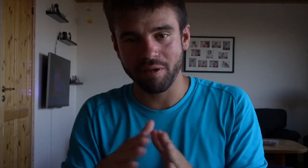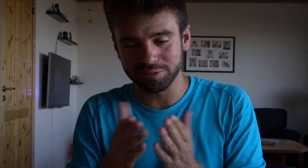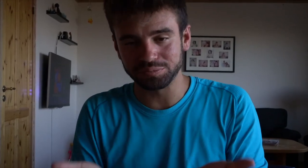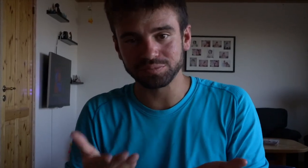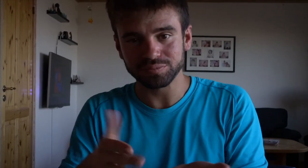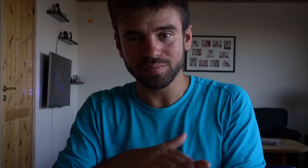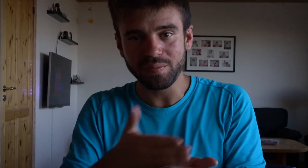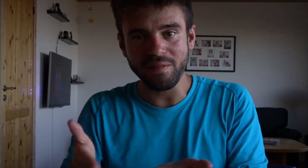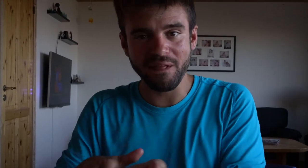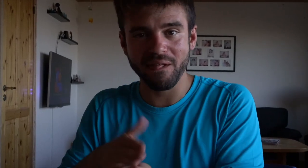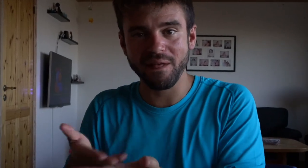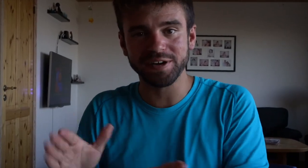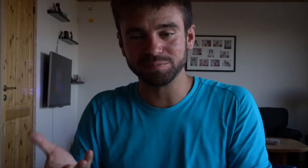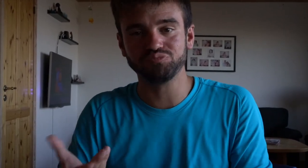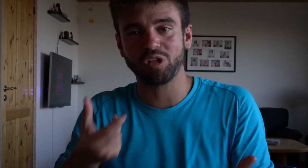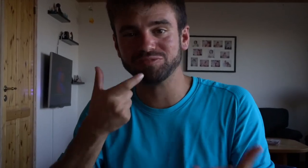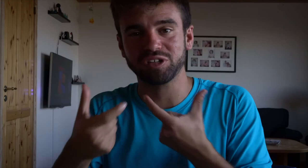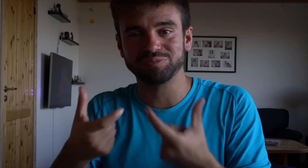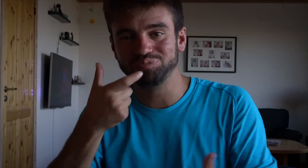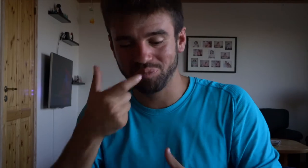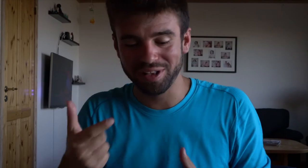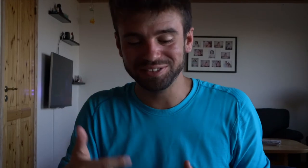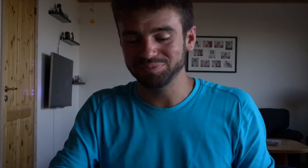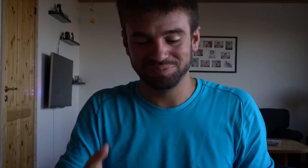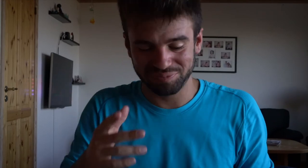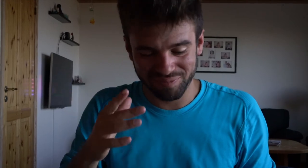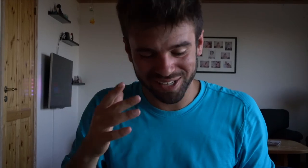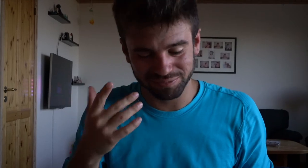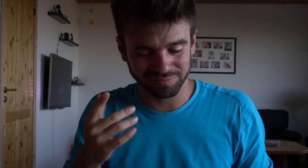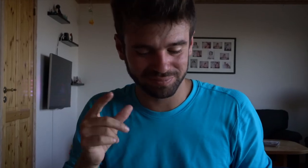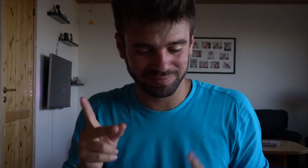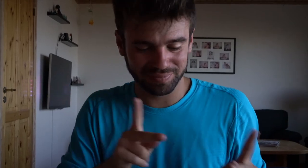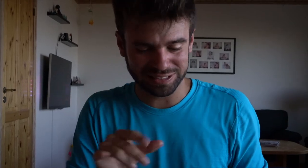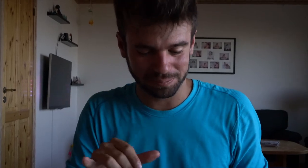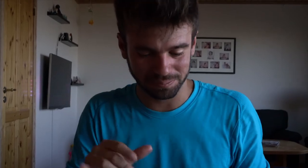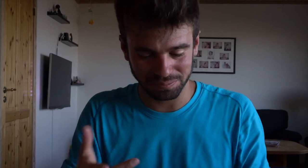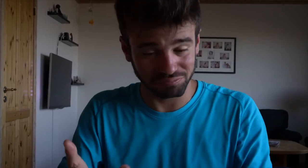Sort of tastes like that, its good!